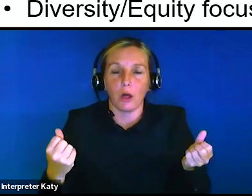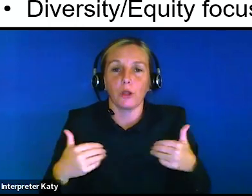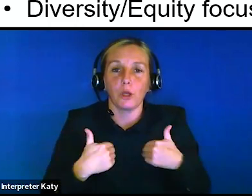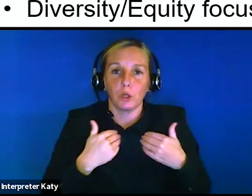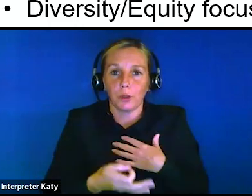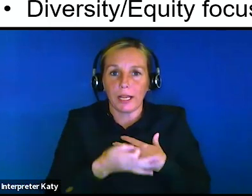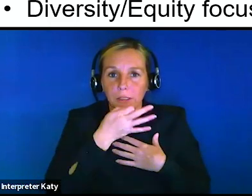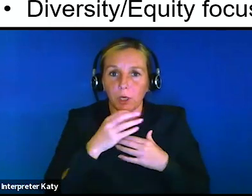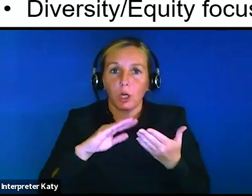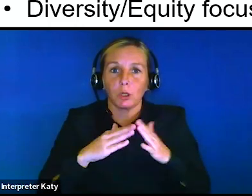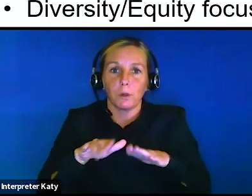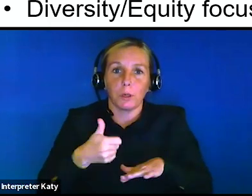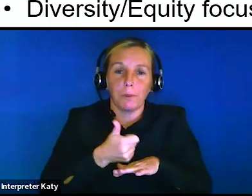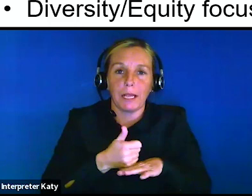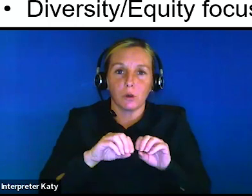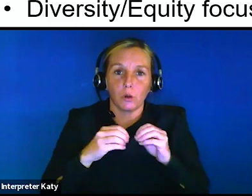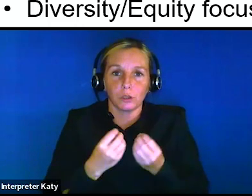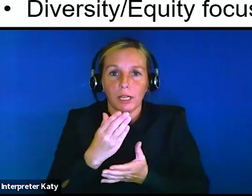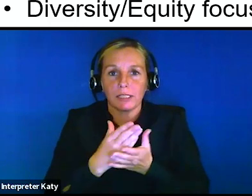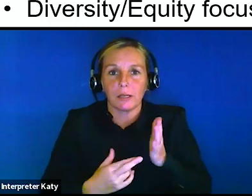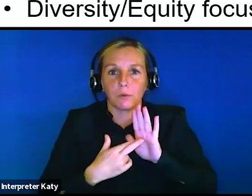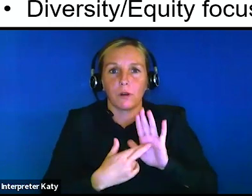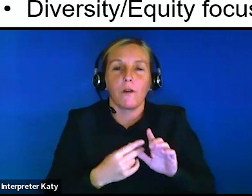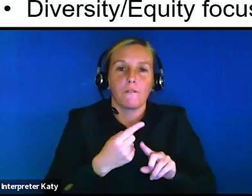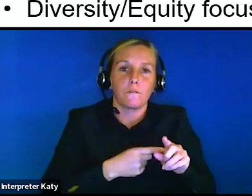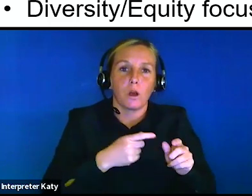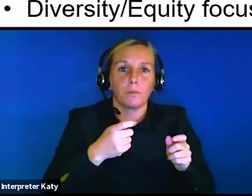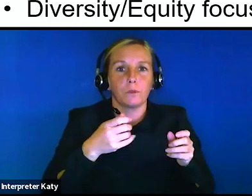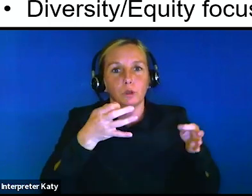based organization, and some representation from judicial or law enforcement.